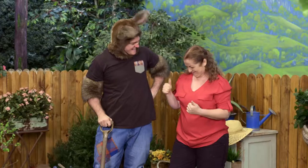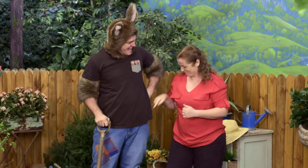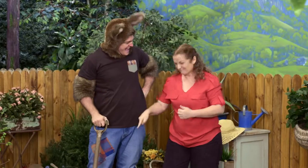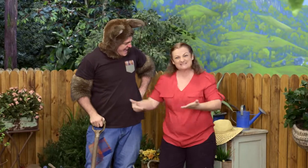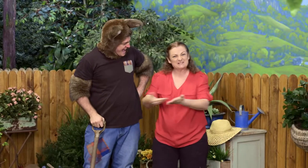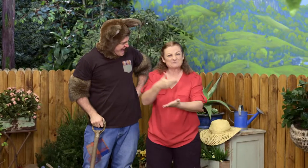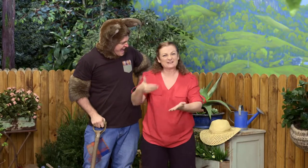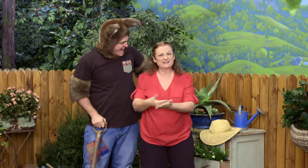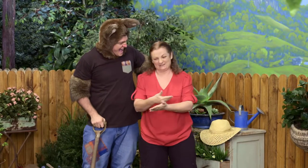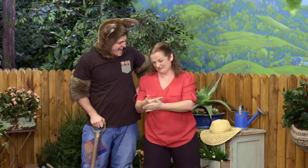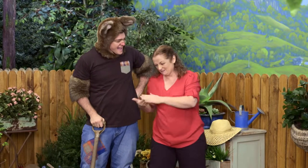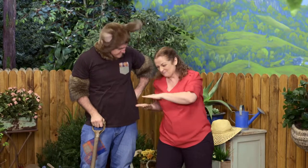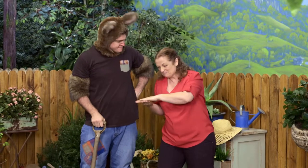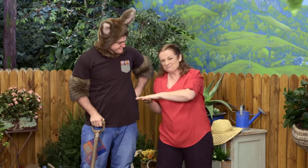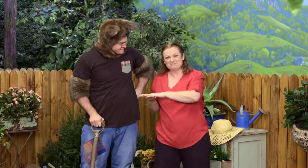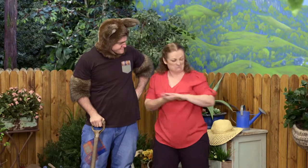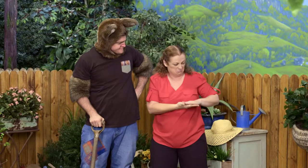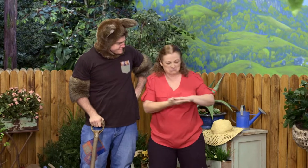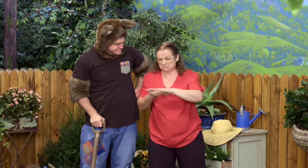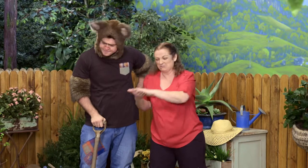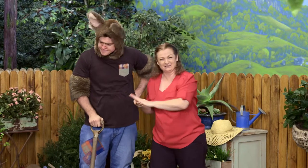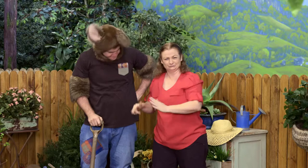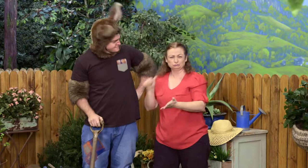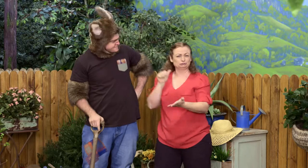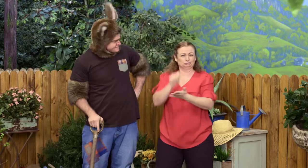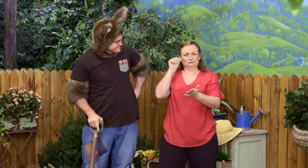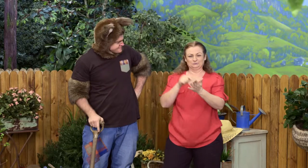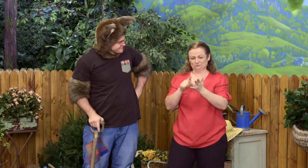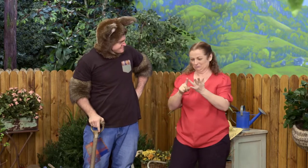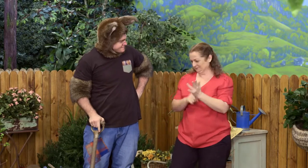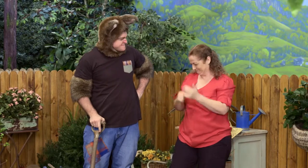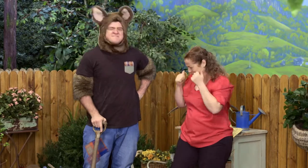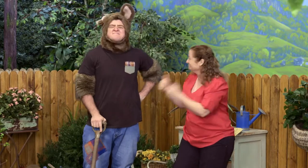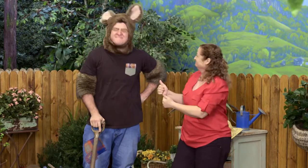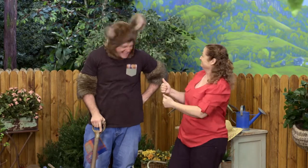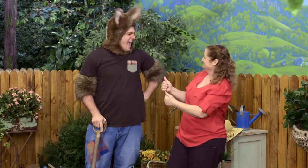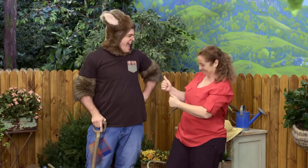The shovel was definitely the right tool for the job. Yeah!